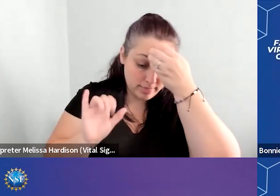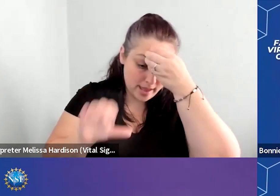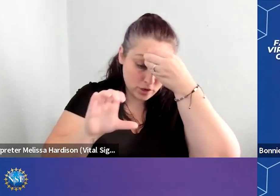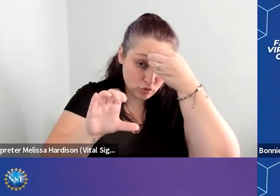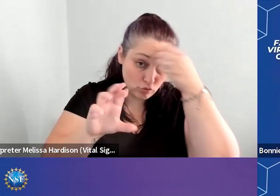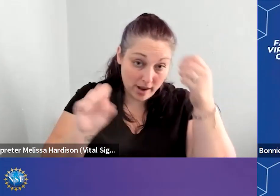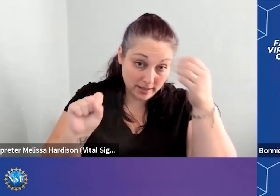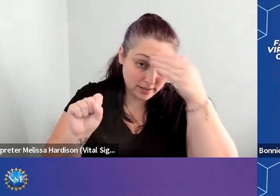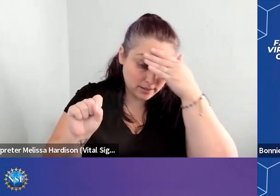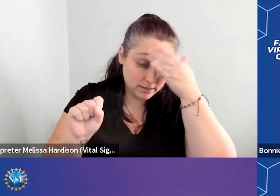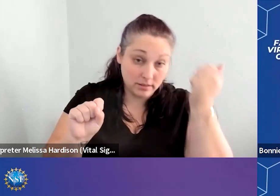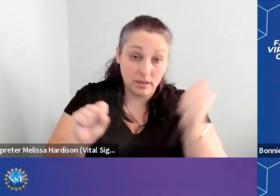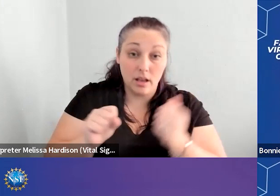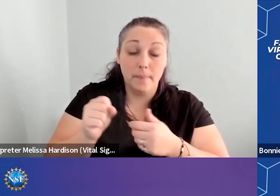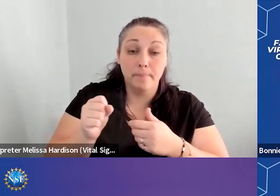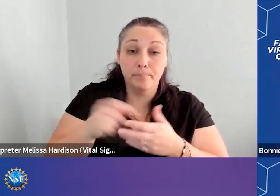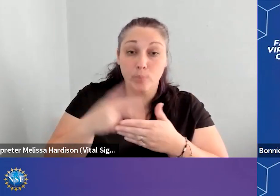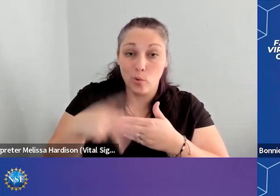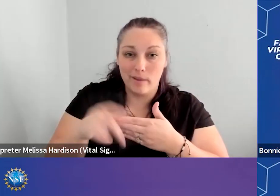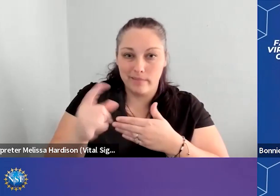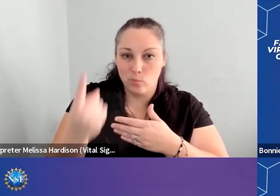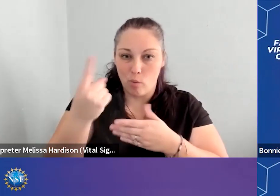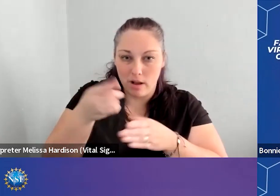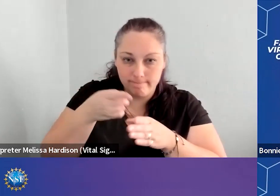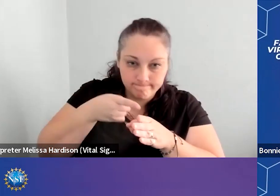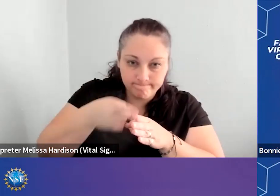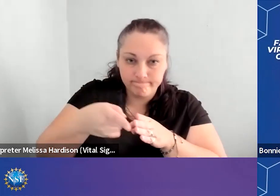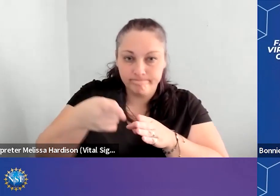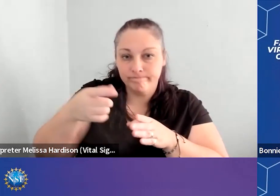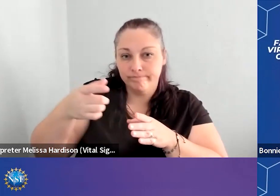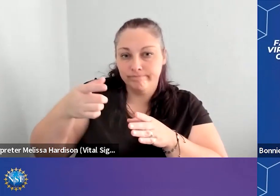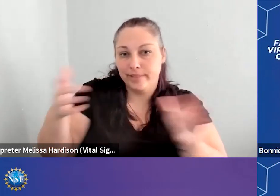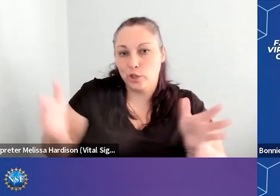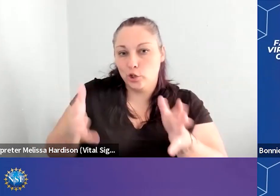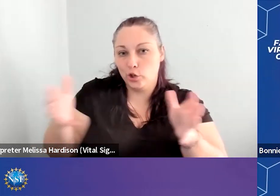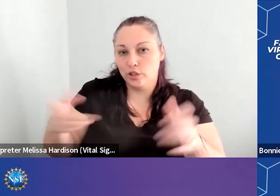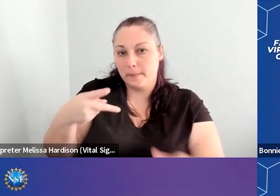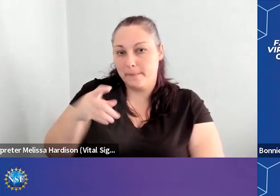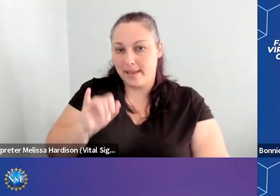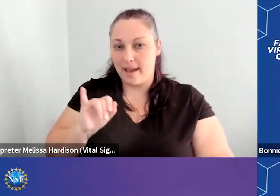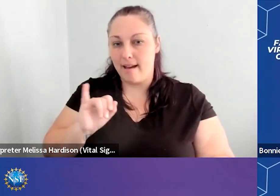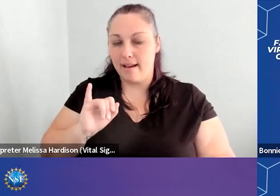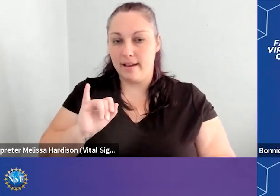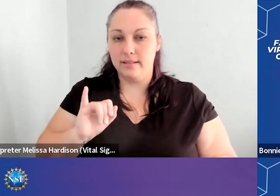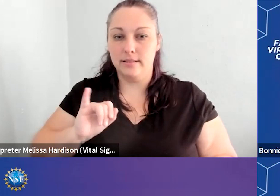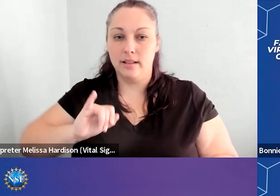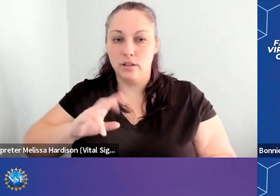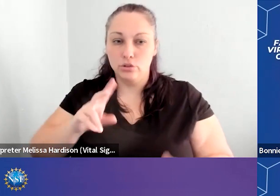and that's one of the areas that we are encouraging PIs to look at the document